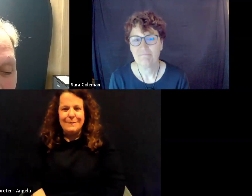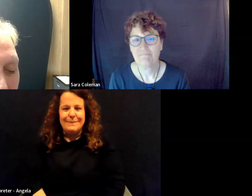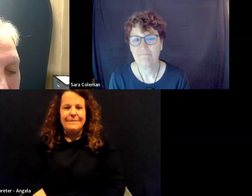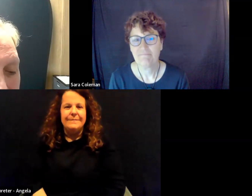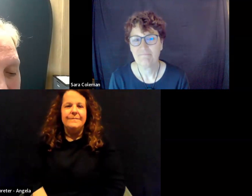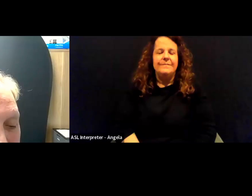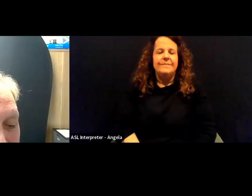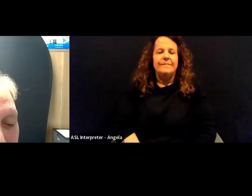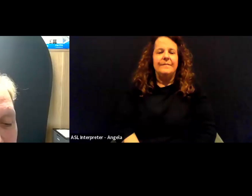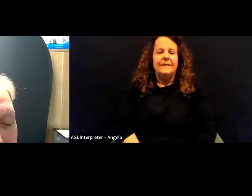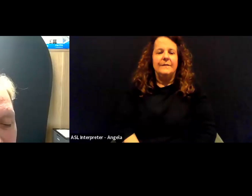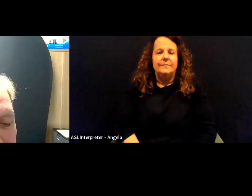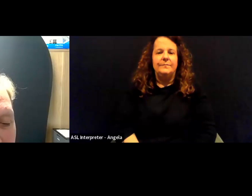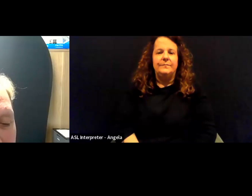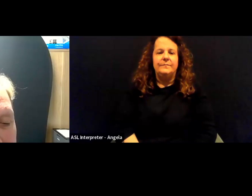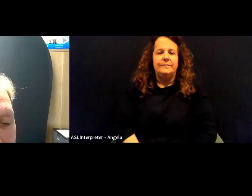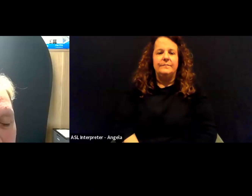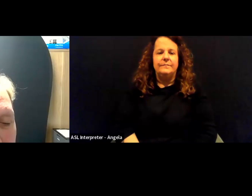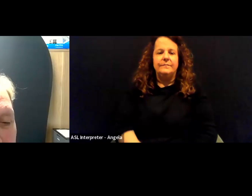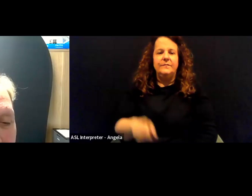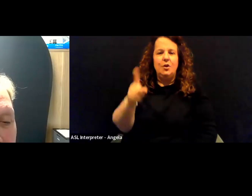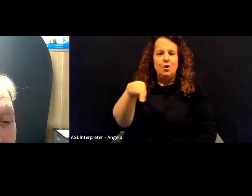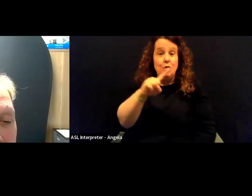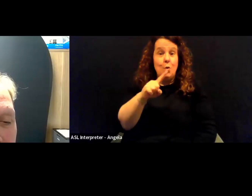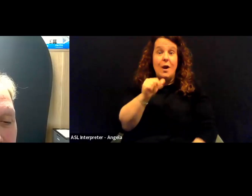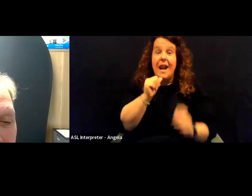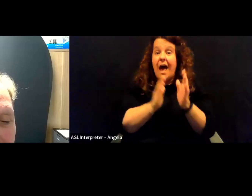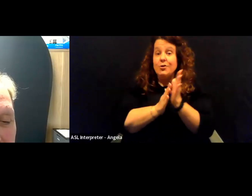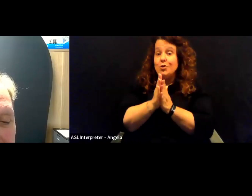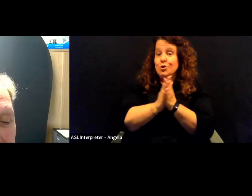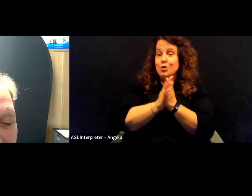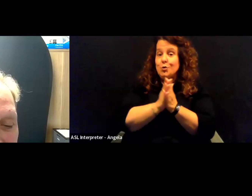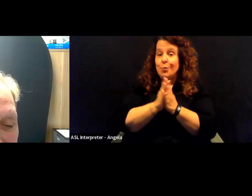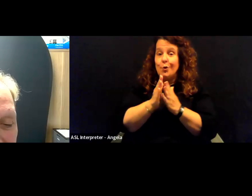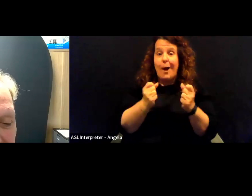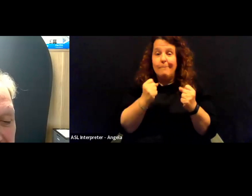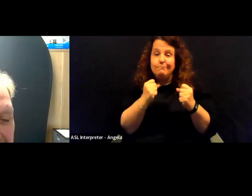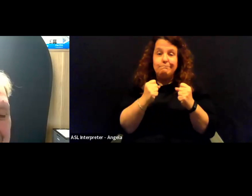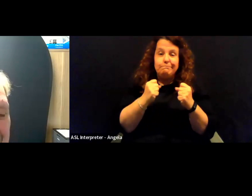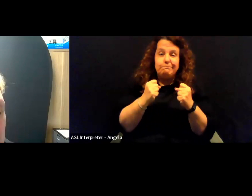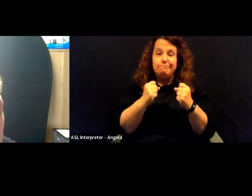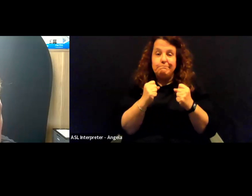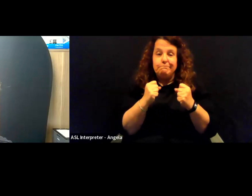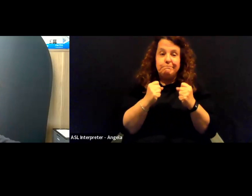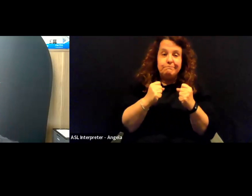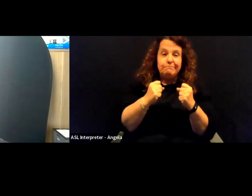, I guess since you guys are not s forthcoming